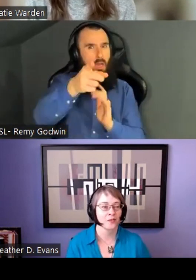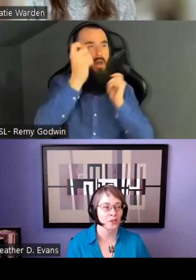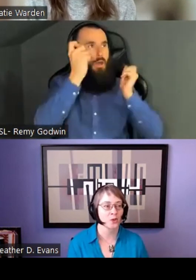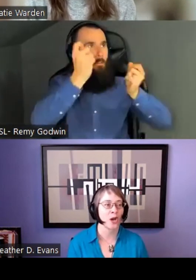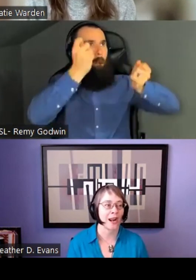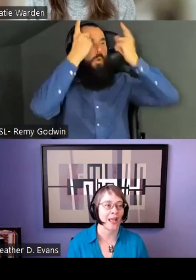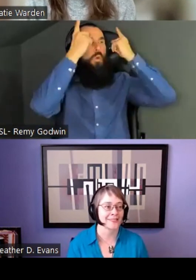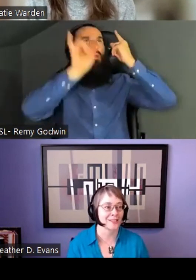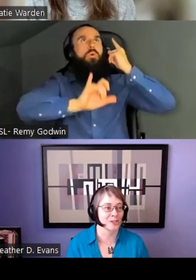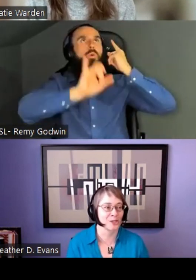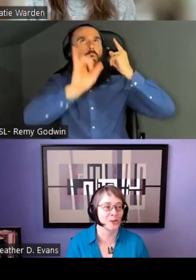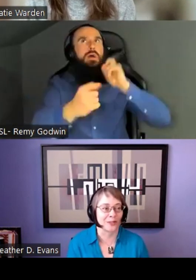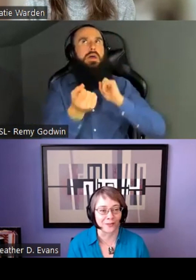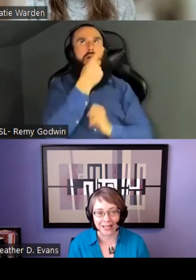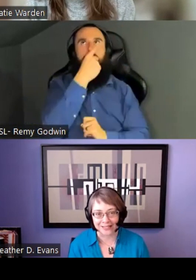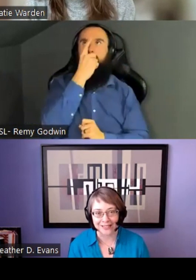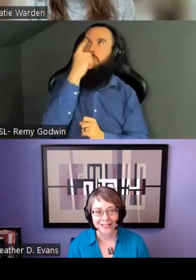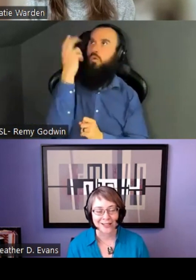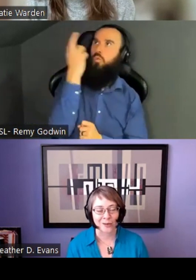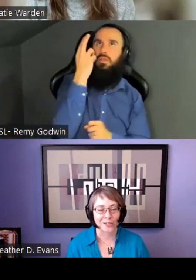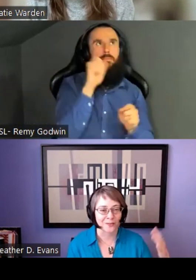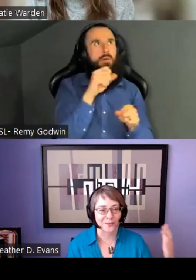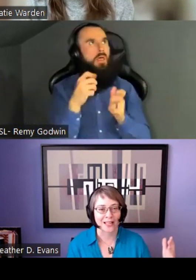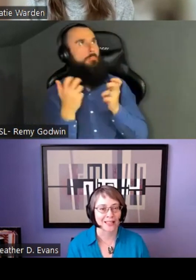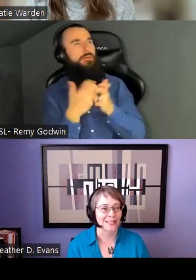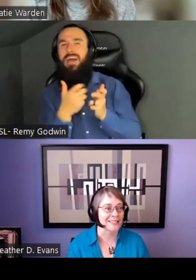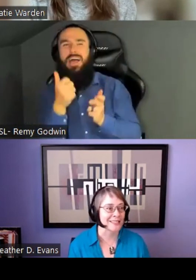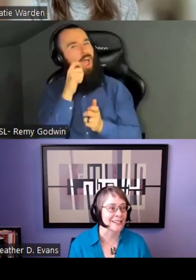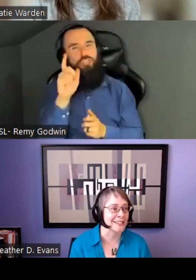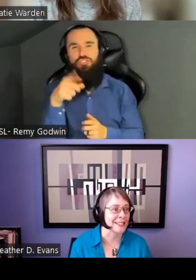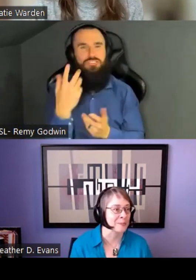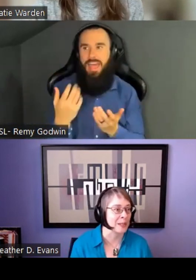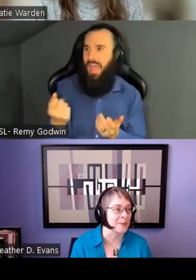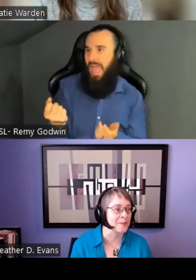that you're not asking just to invite or violate HIPAA.